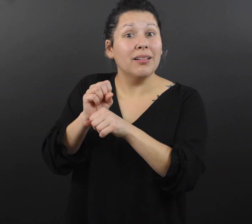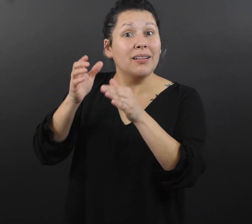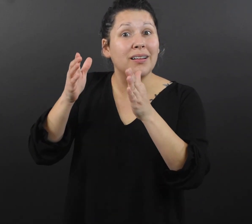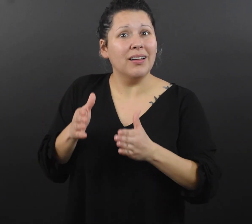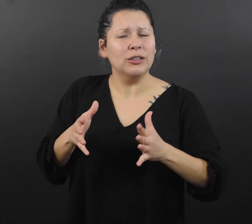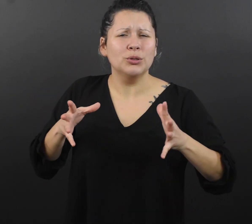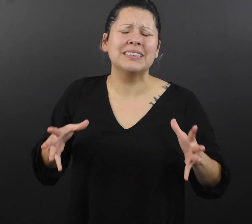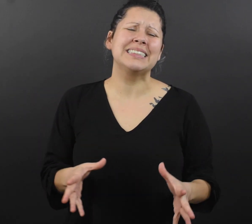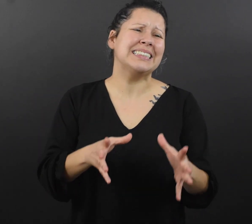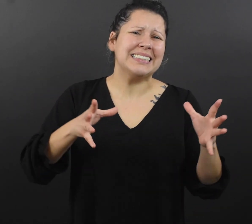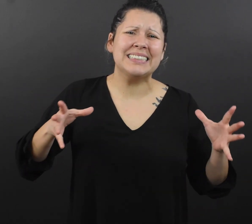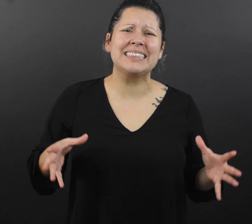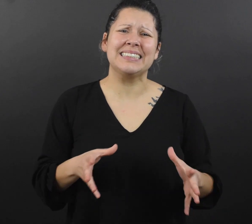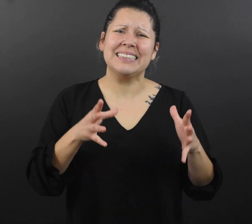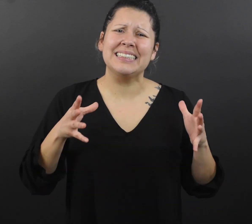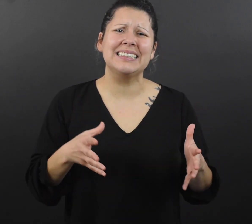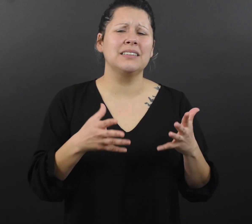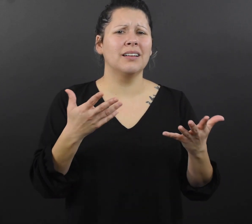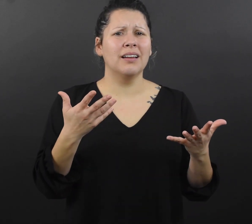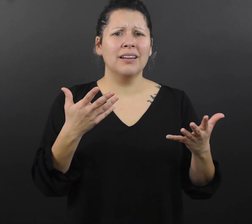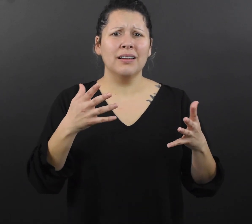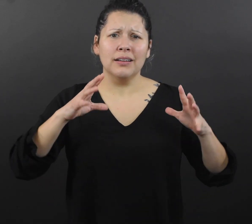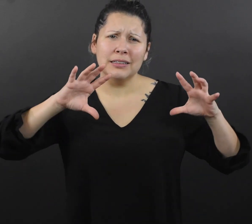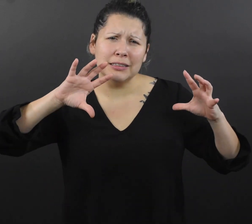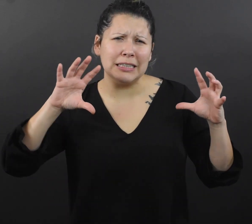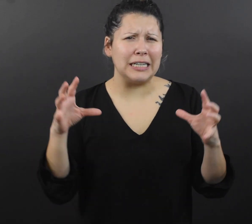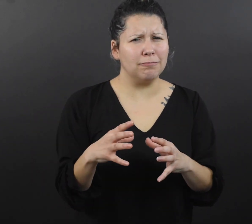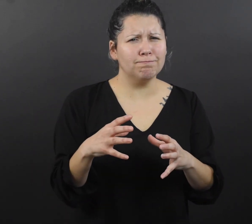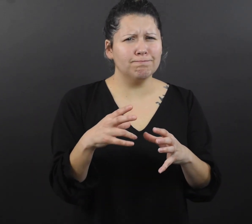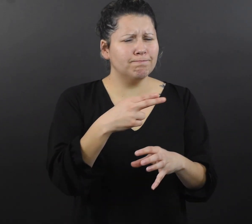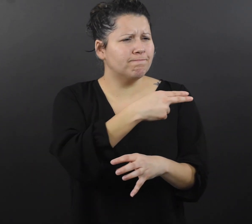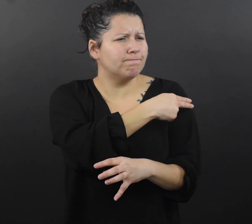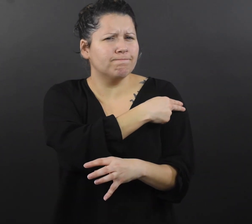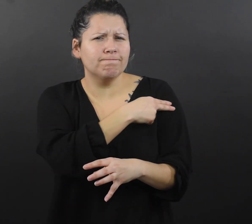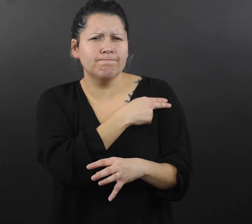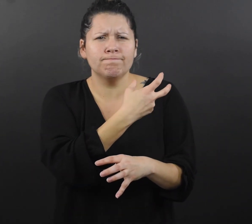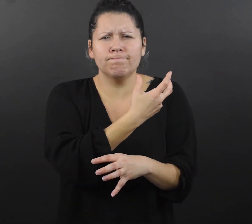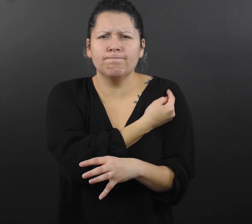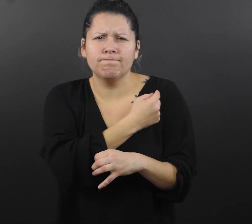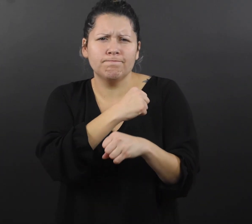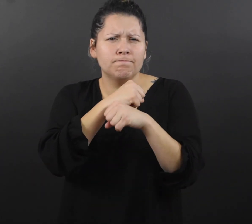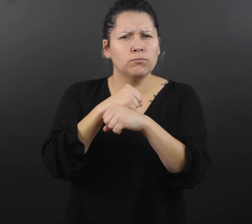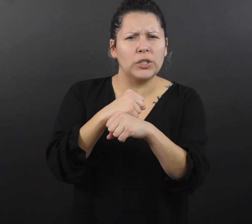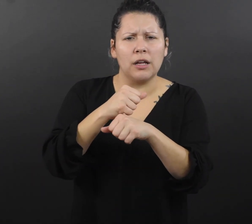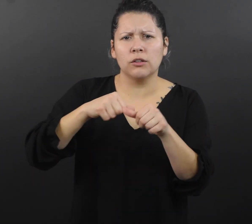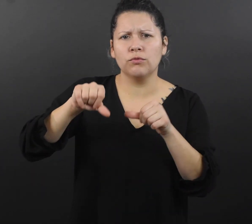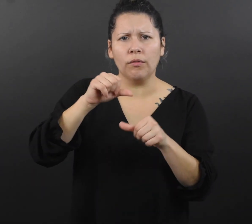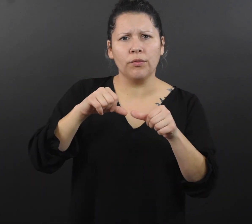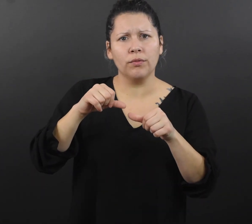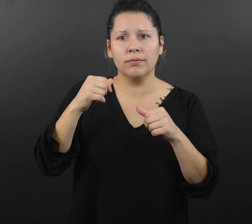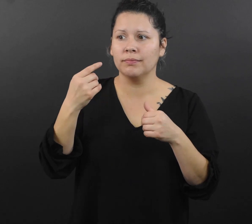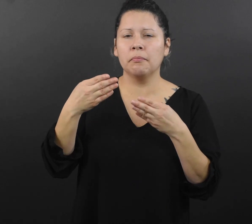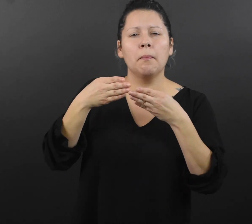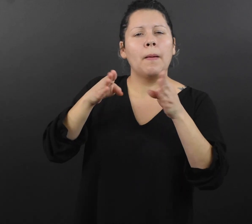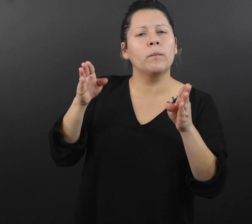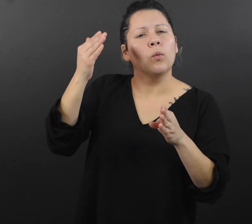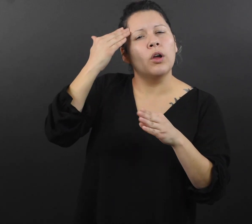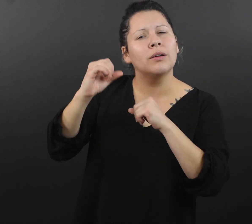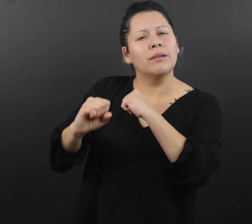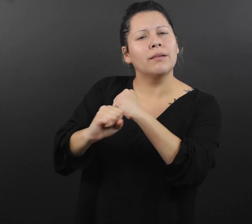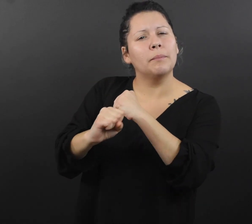public to “Band Together to Protect Each Other” in its public awareness campaign — a campaign that